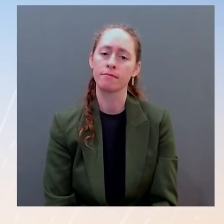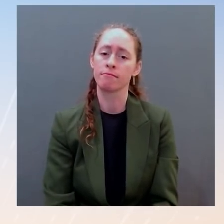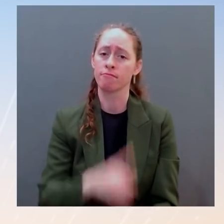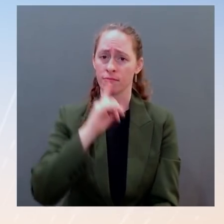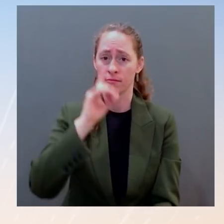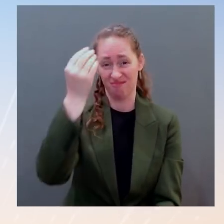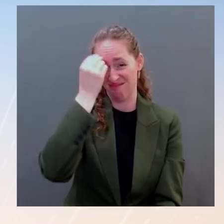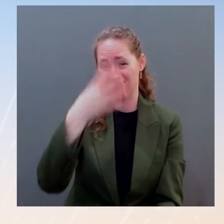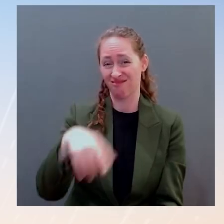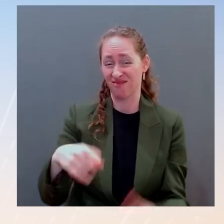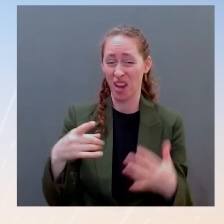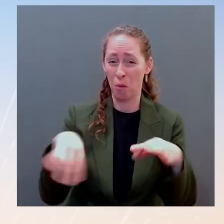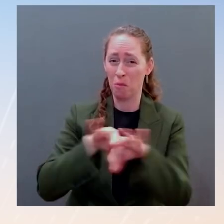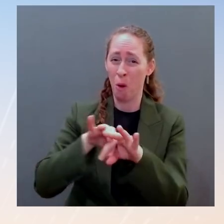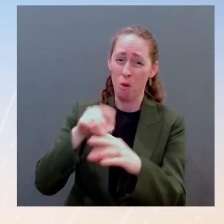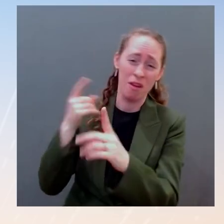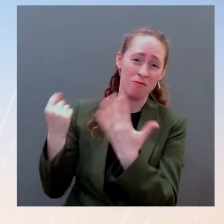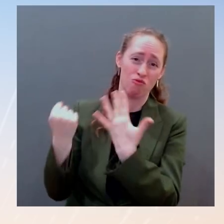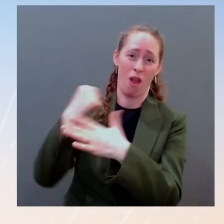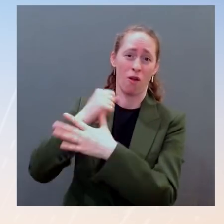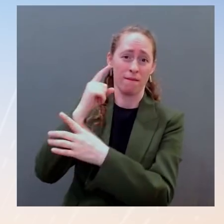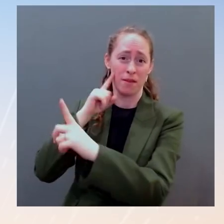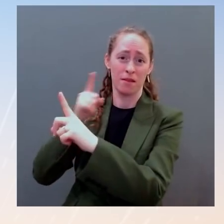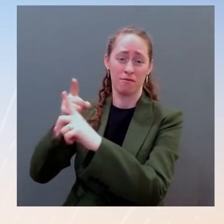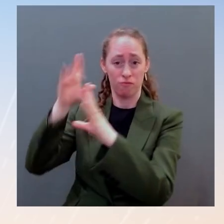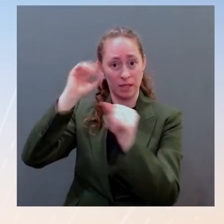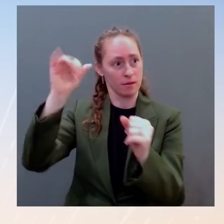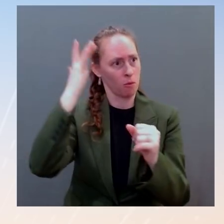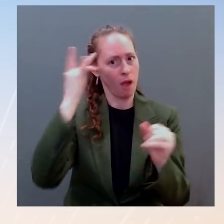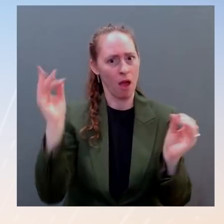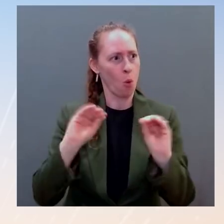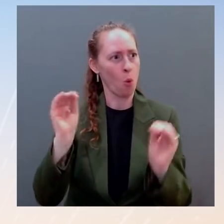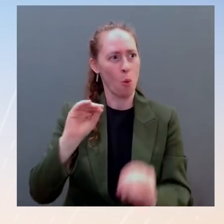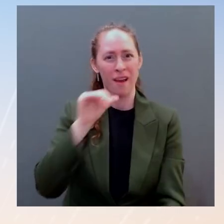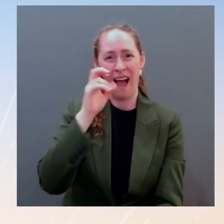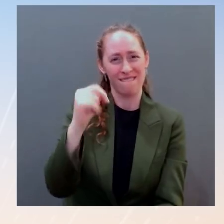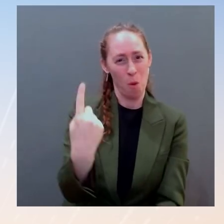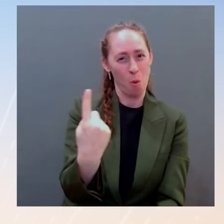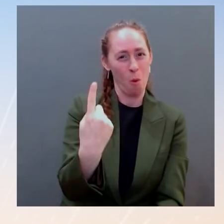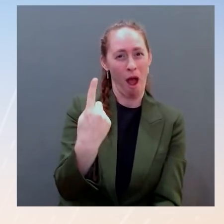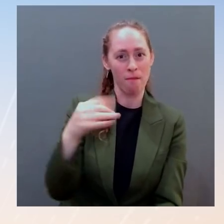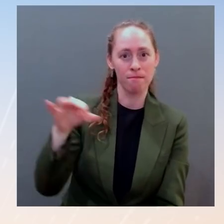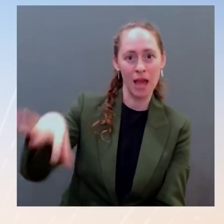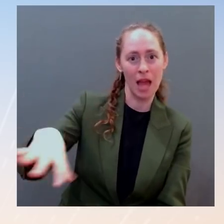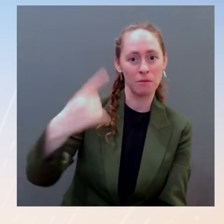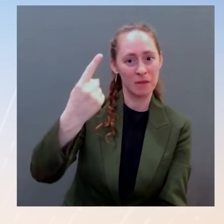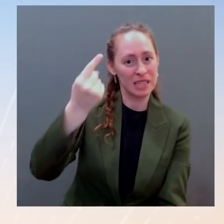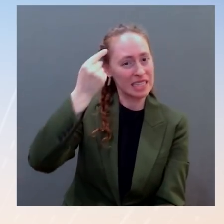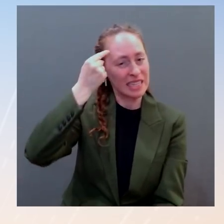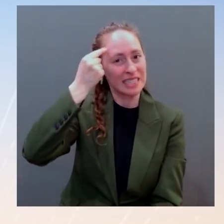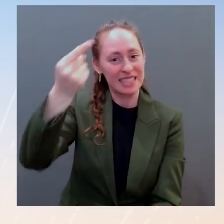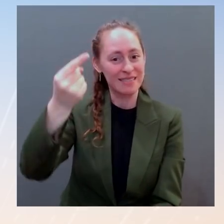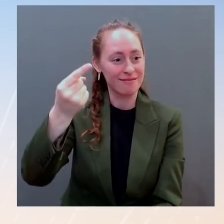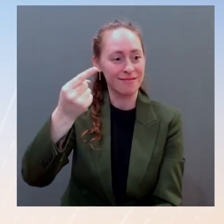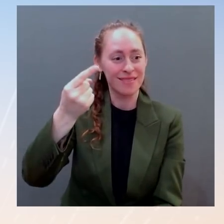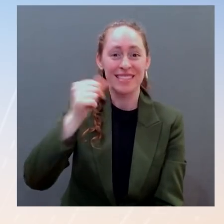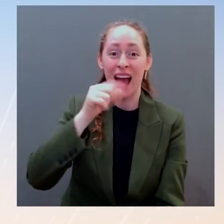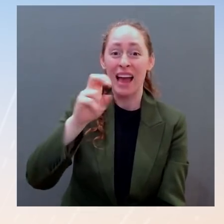paid a penny, a dime -- a dime or a penny in student loans since he took office. Go -- go -- go ahead, JJ. I don't want to forget you. Go ahead.